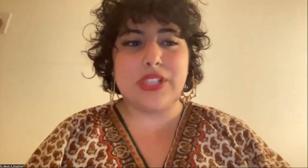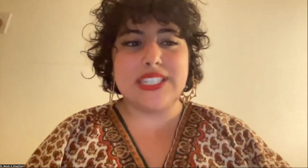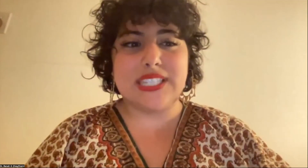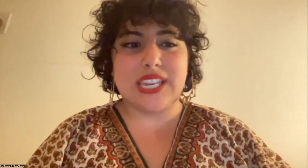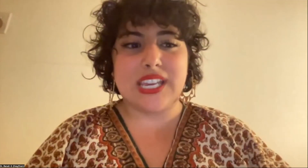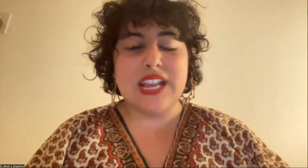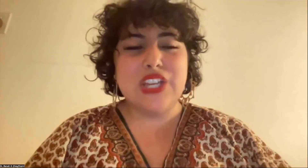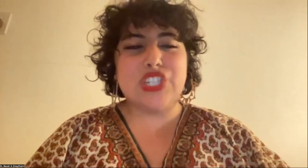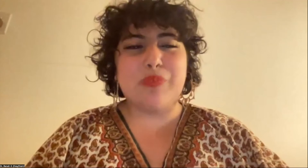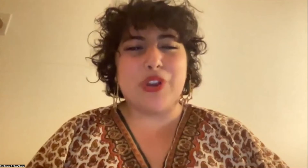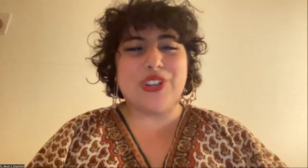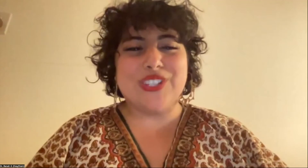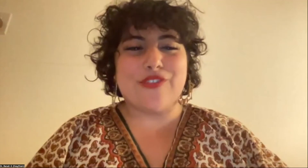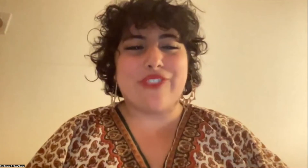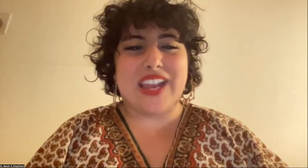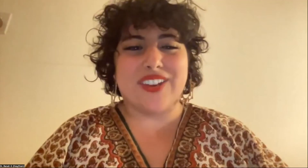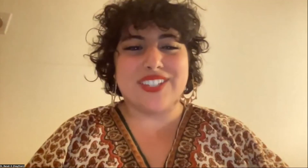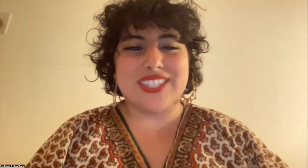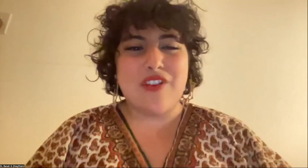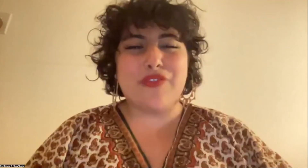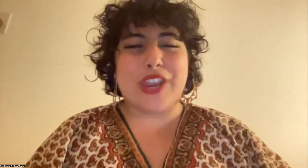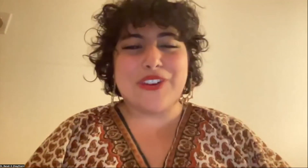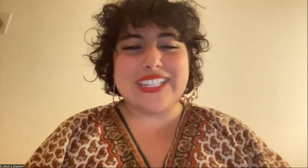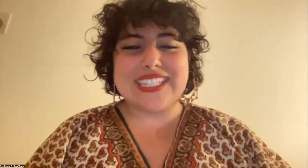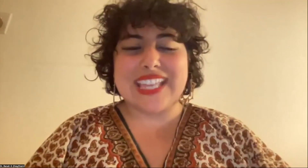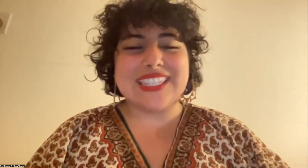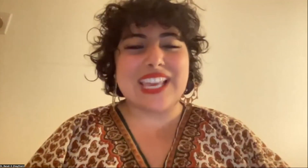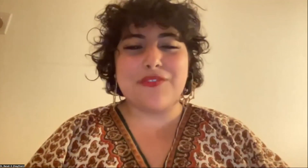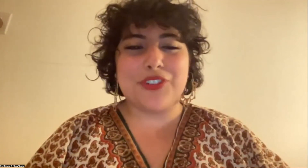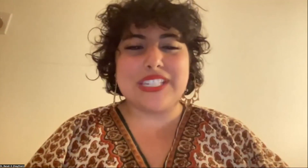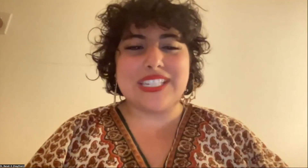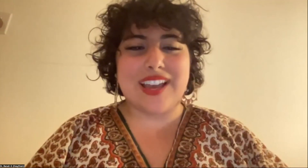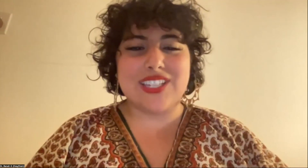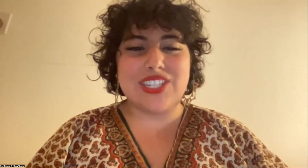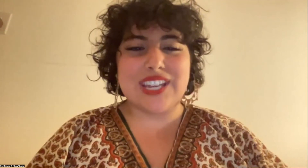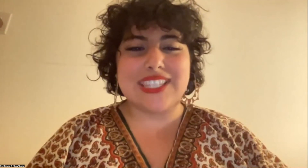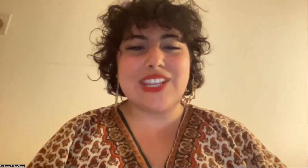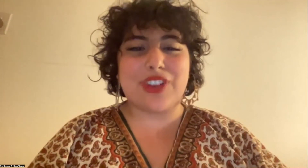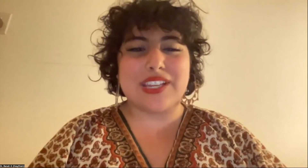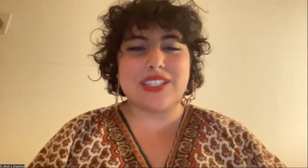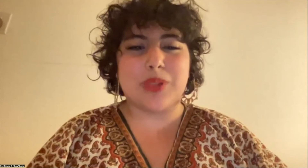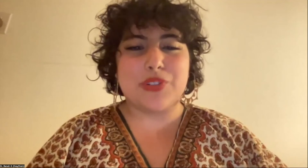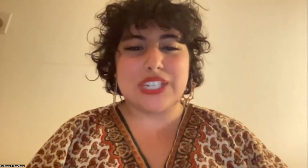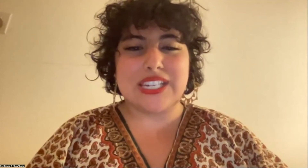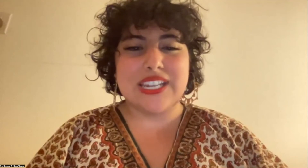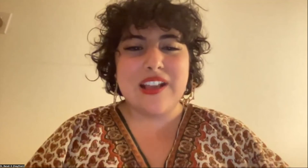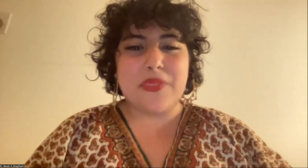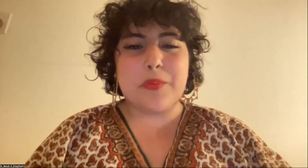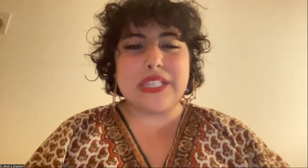listening. She burns her fires, fragrant and savory to touch, a secret explosion. The